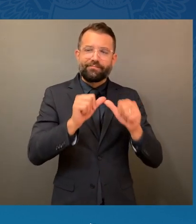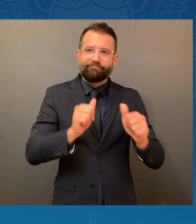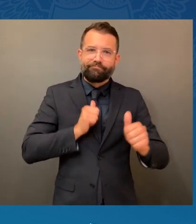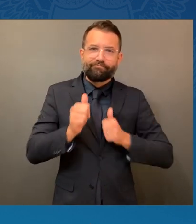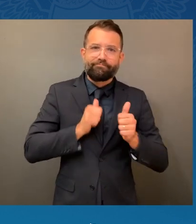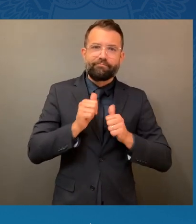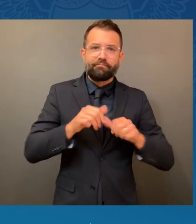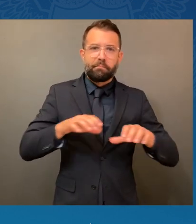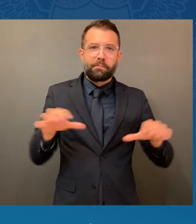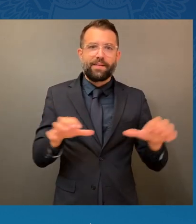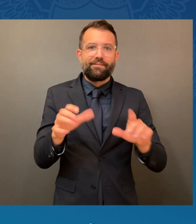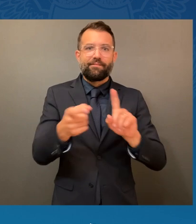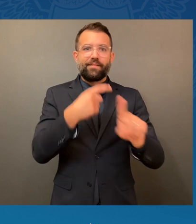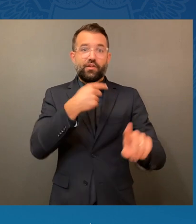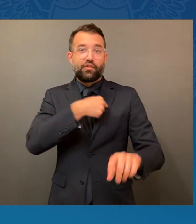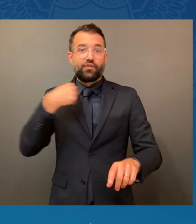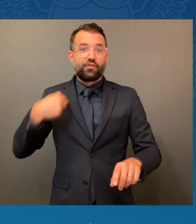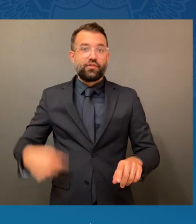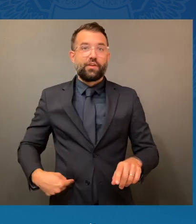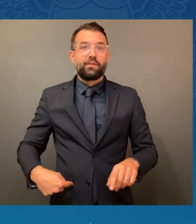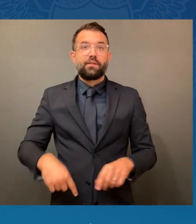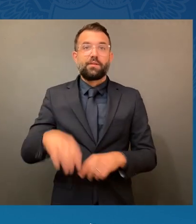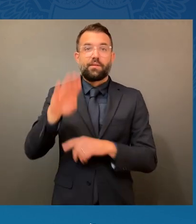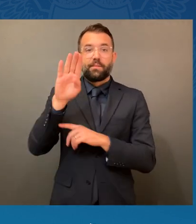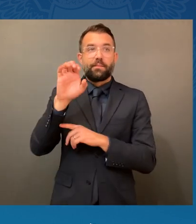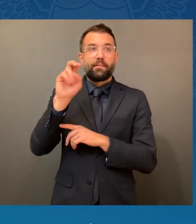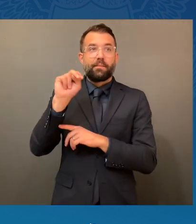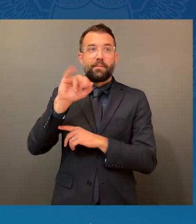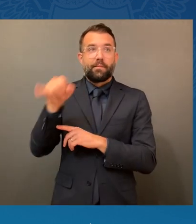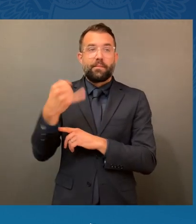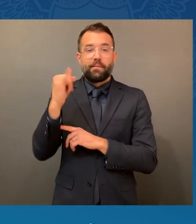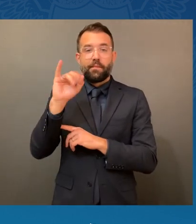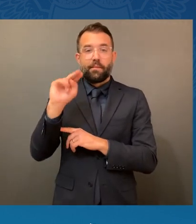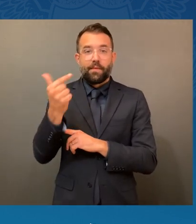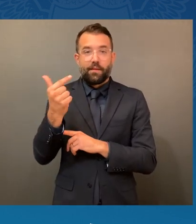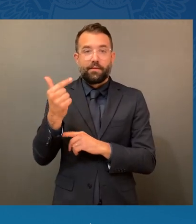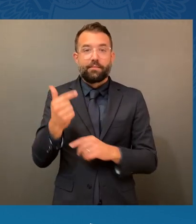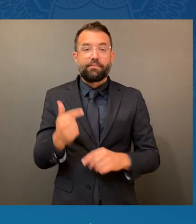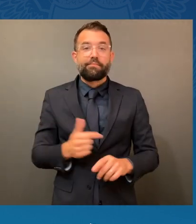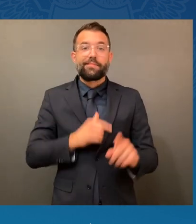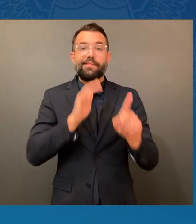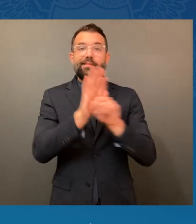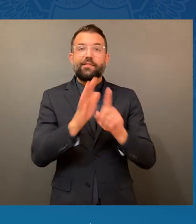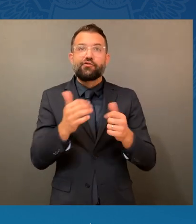as it attempts to unilaterally undermine the status quo.